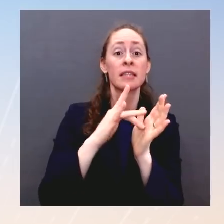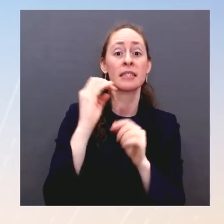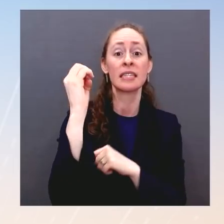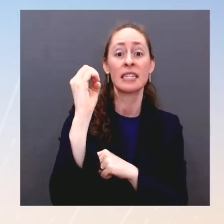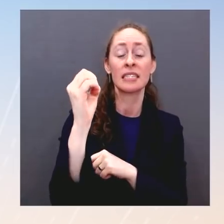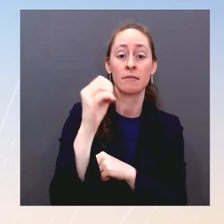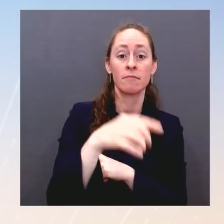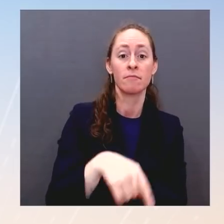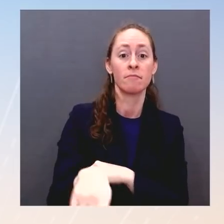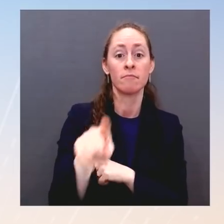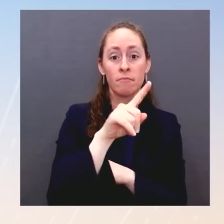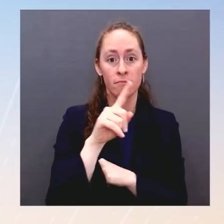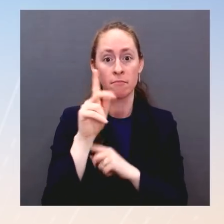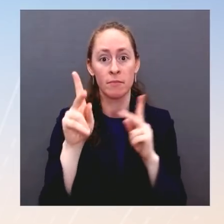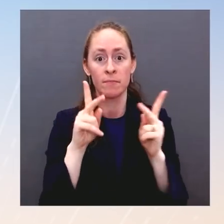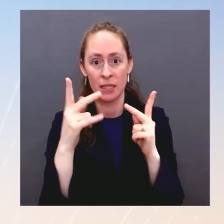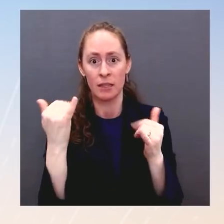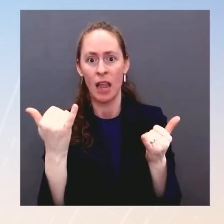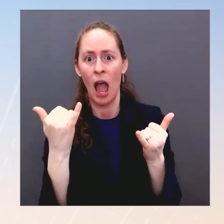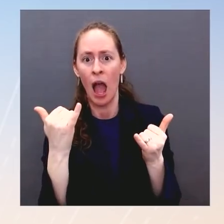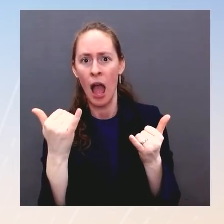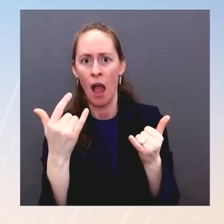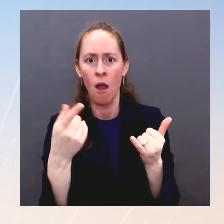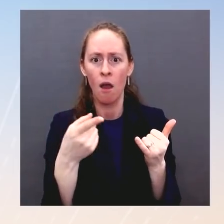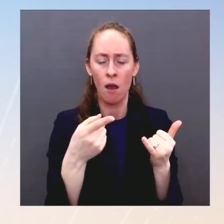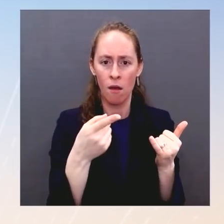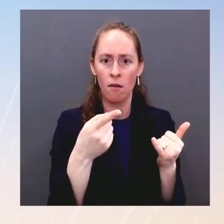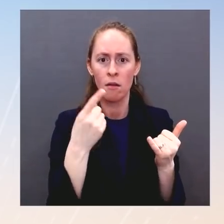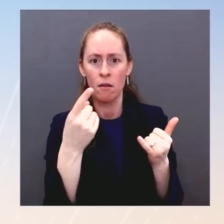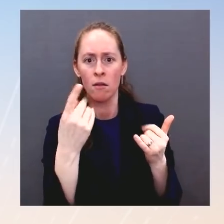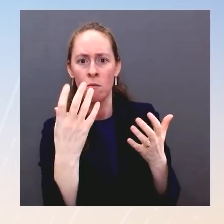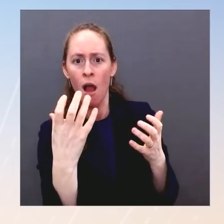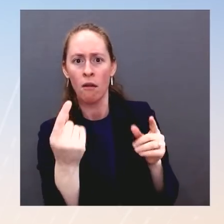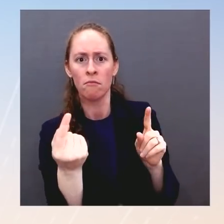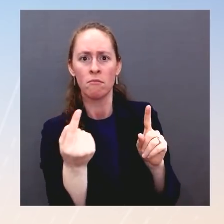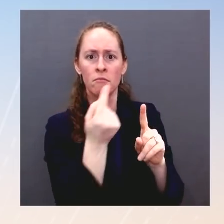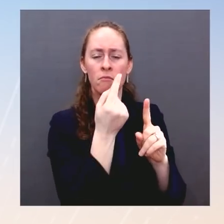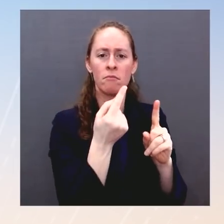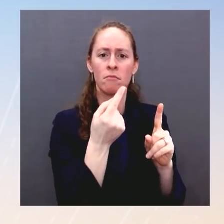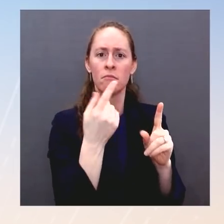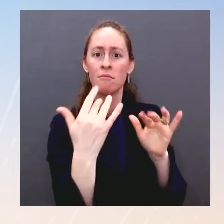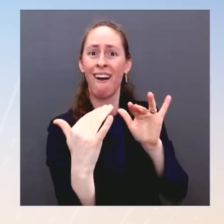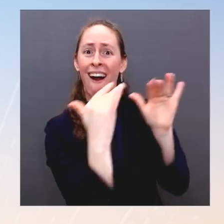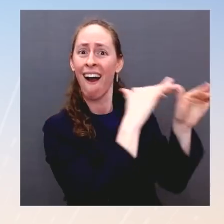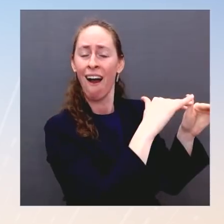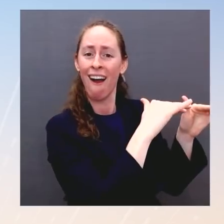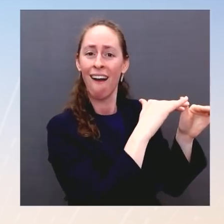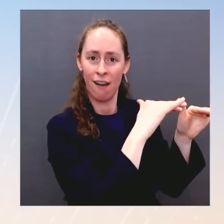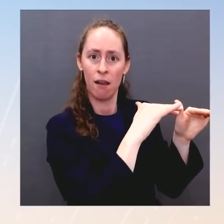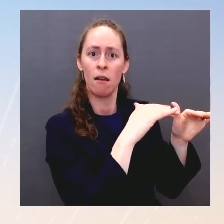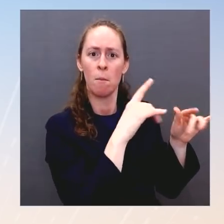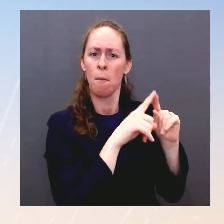on that from here about the decisions of other countries and where they accept refugees from. What I can speak to is what our approach